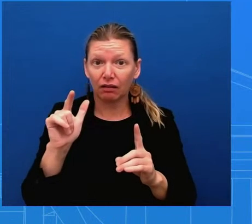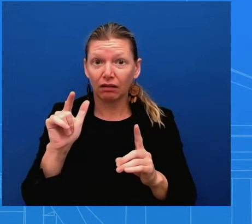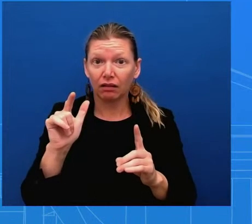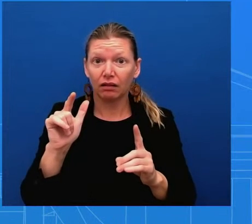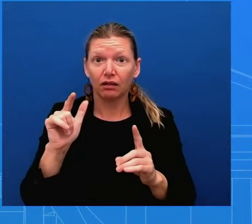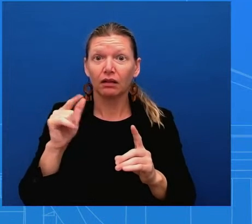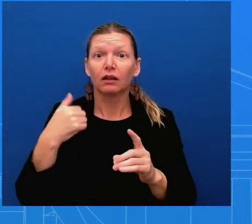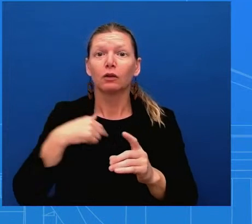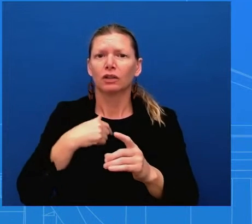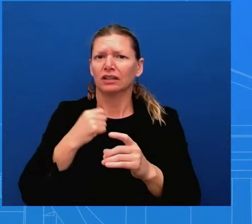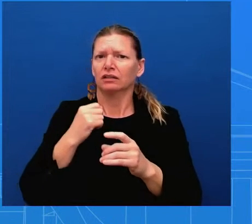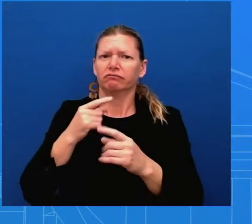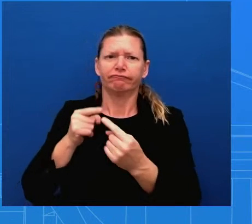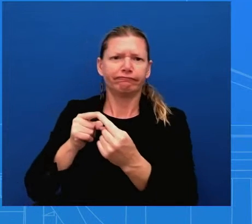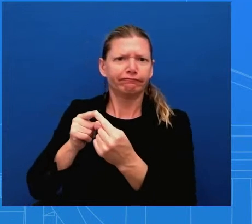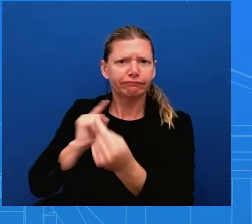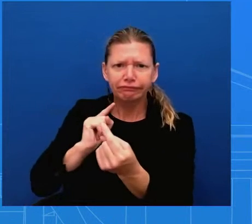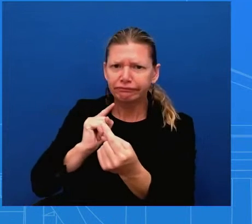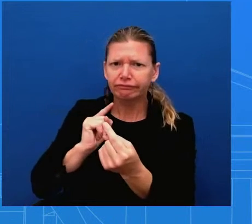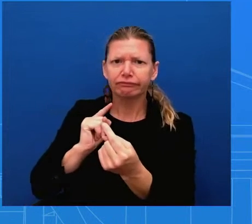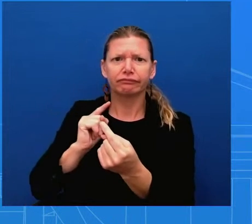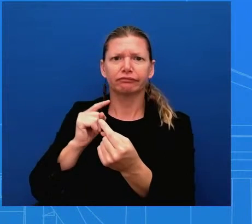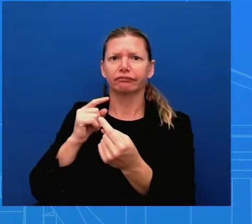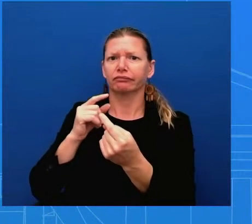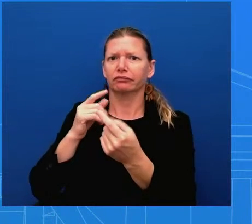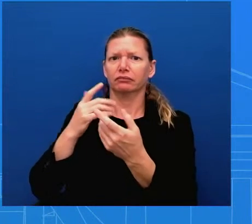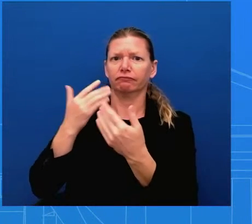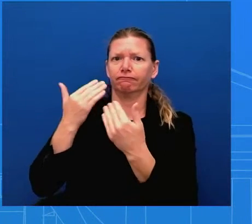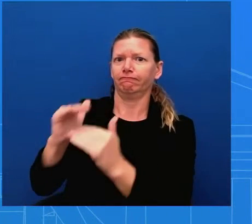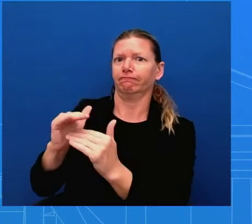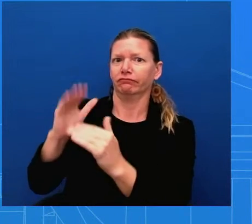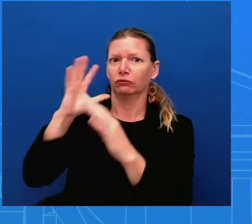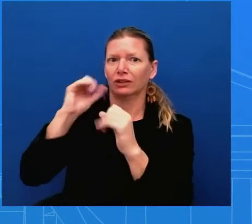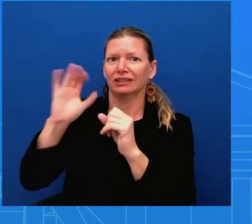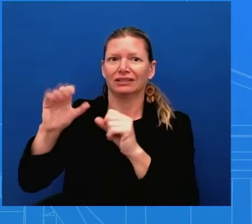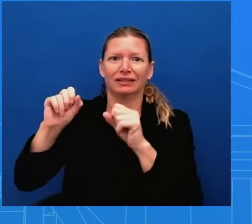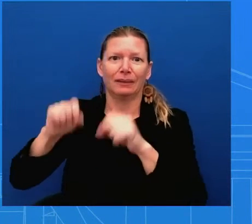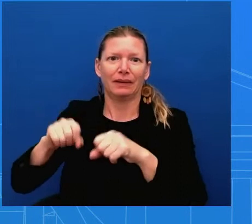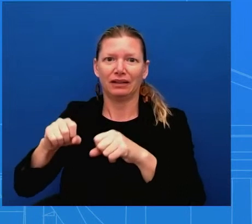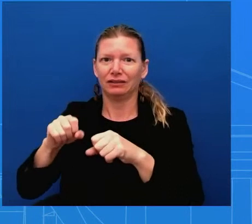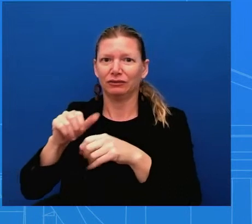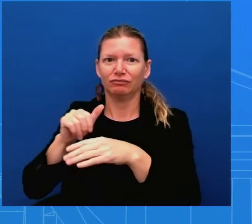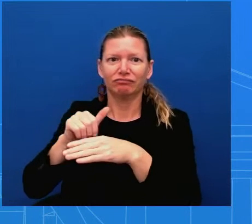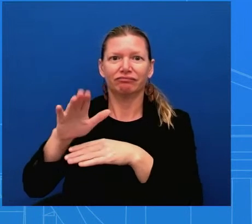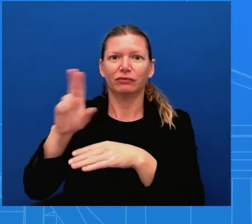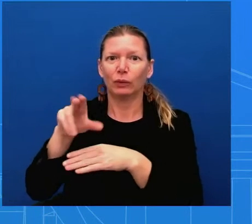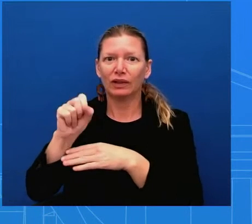consistent with U.S. foreign policy and national security objectives. It is -- it is our objective, as well,